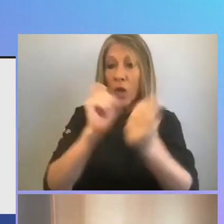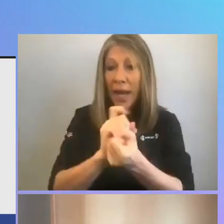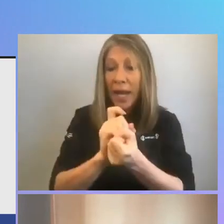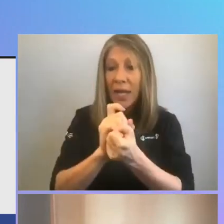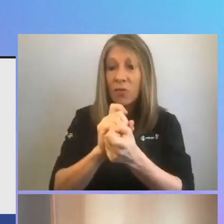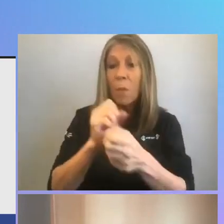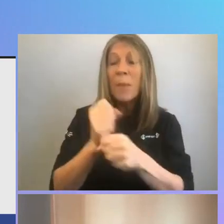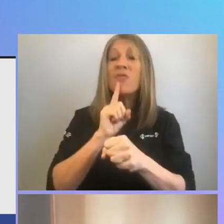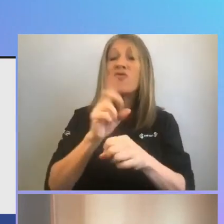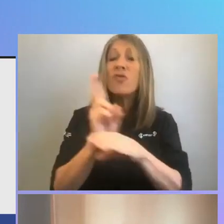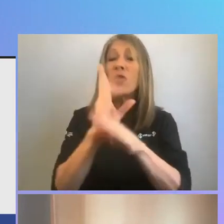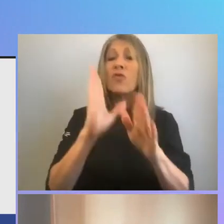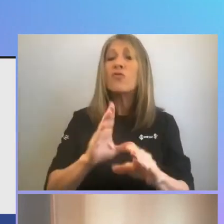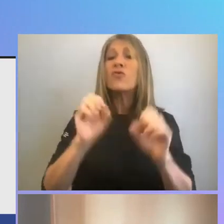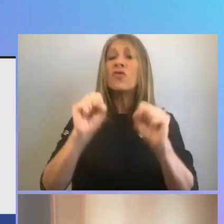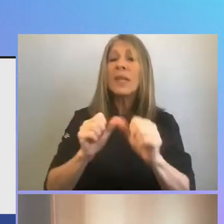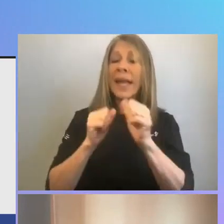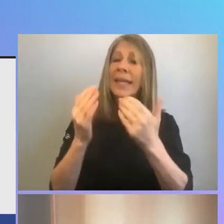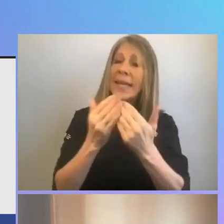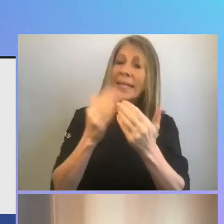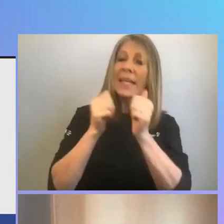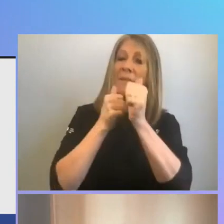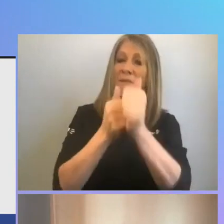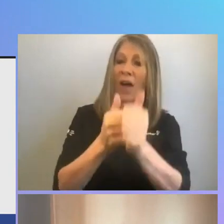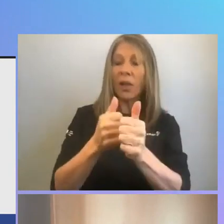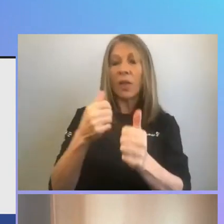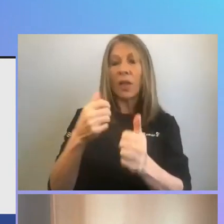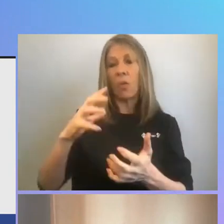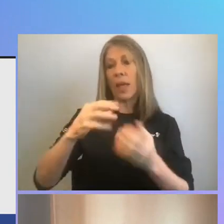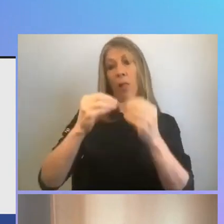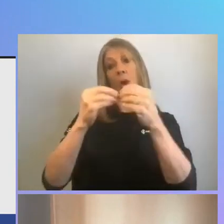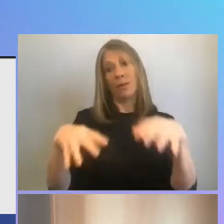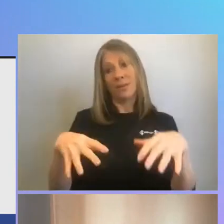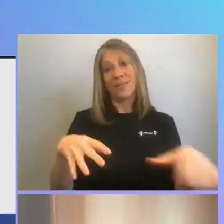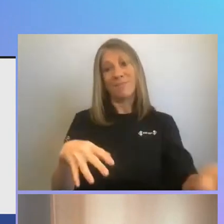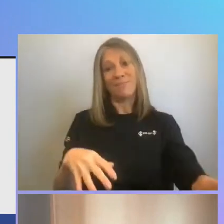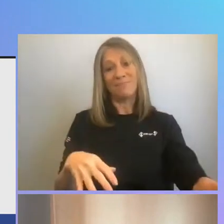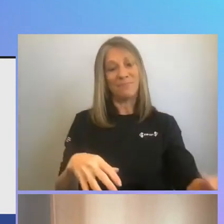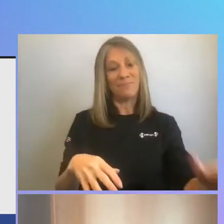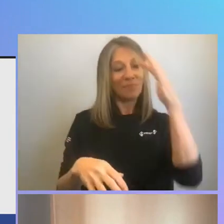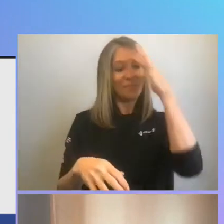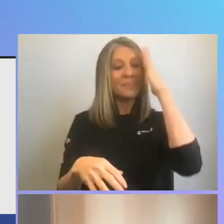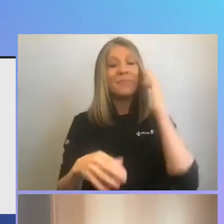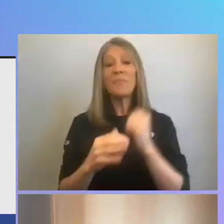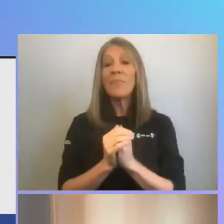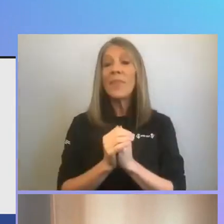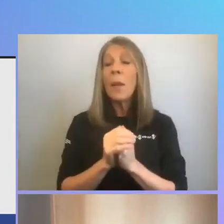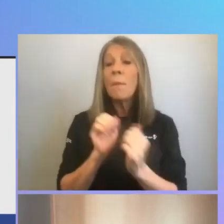ensuring that the users can easily follow along, they don't get lost. So by addressing these key areas, we enhance the